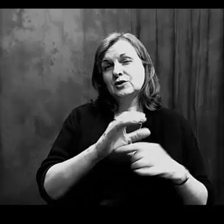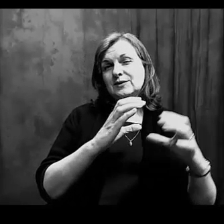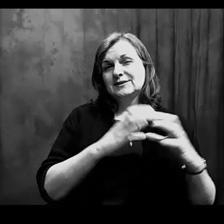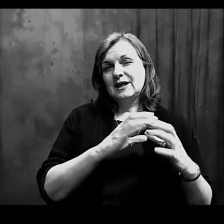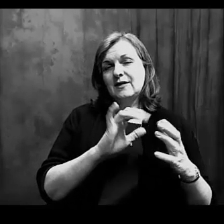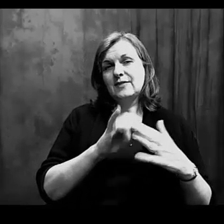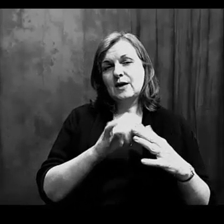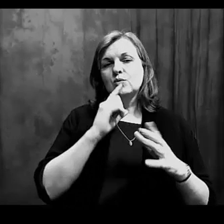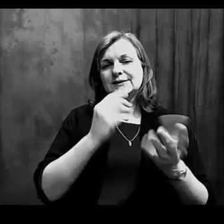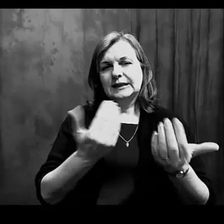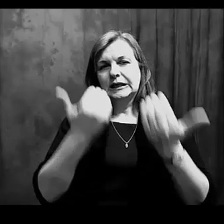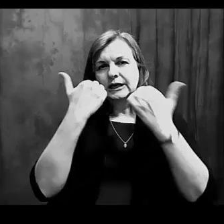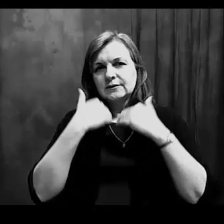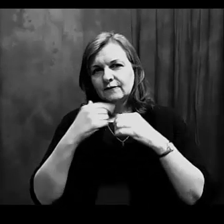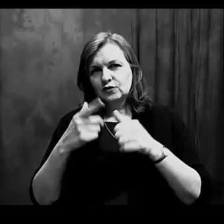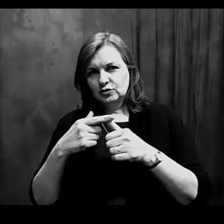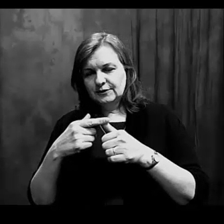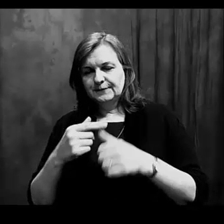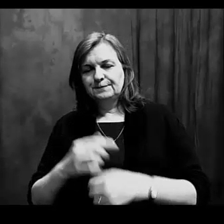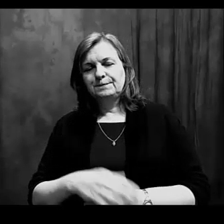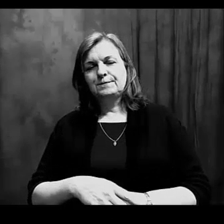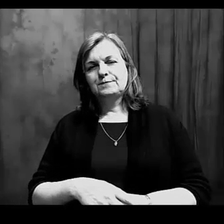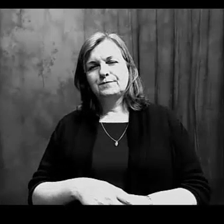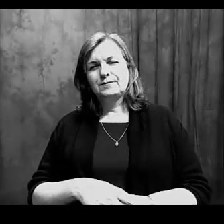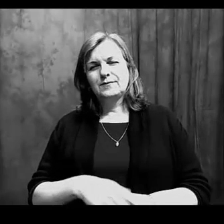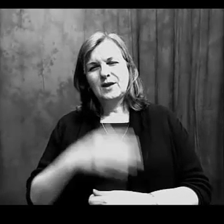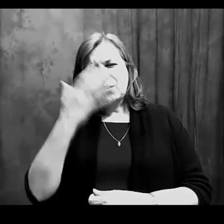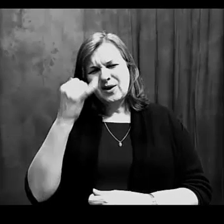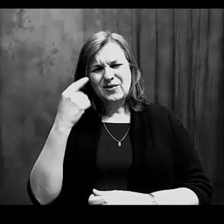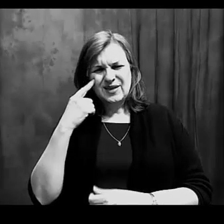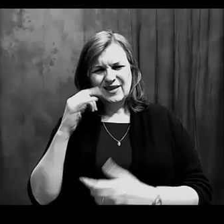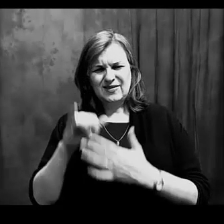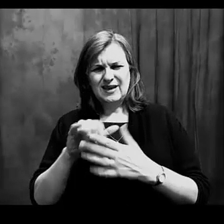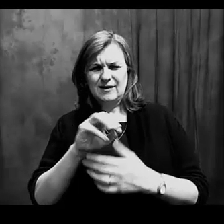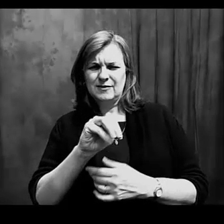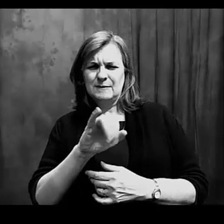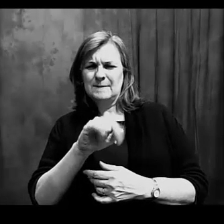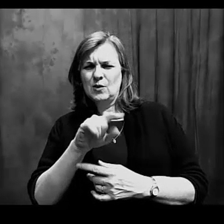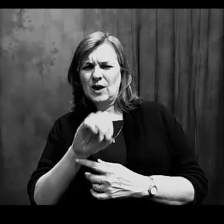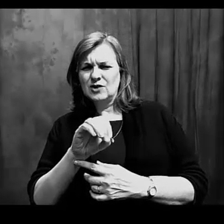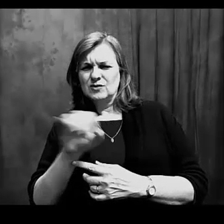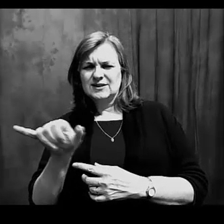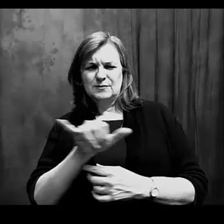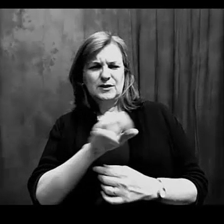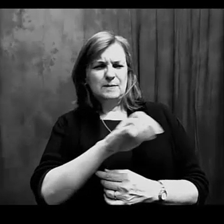would've been ingested --- why do we think this?? well remember bacteria